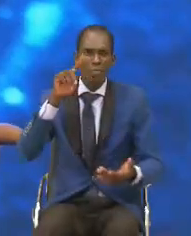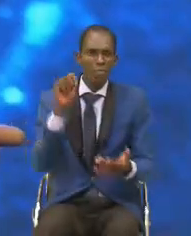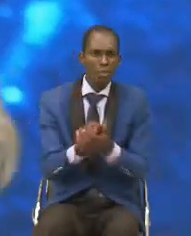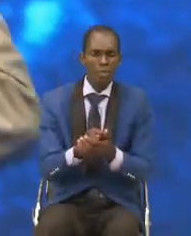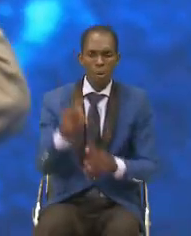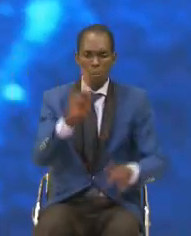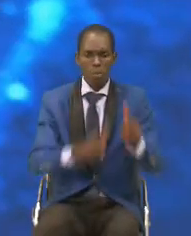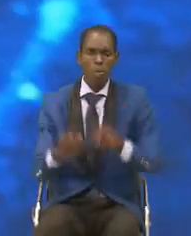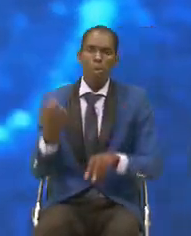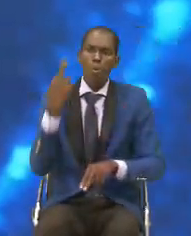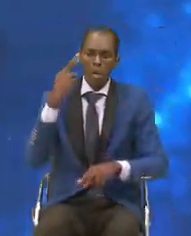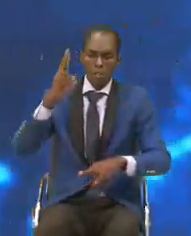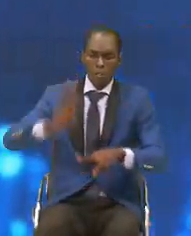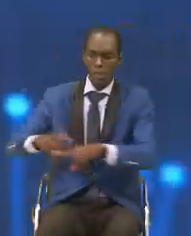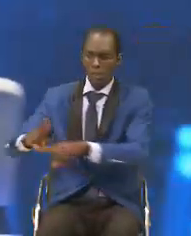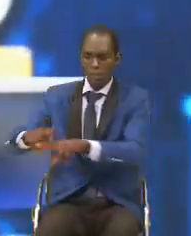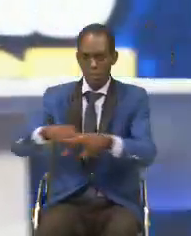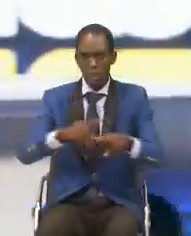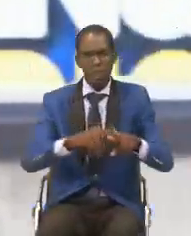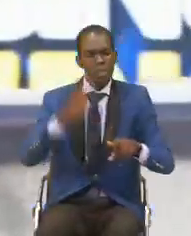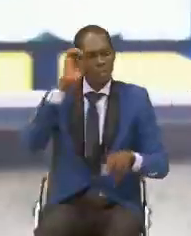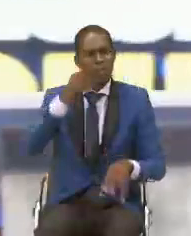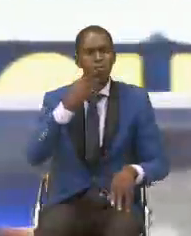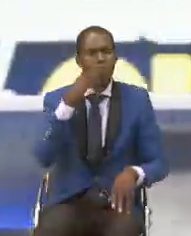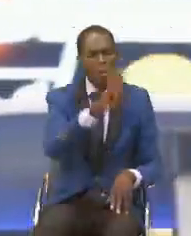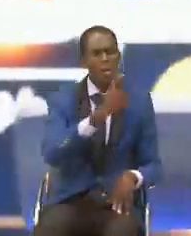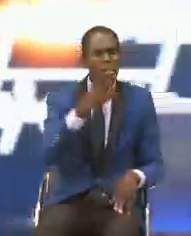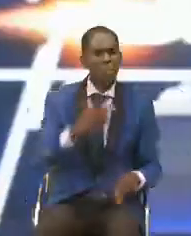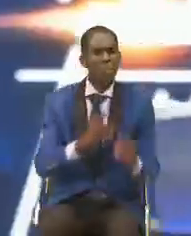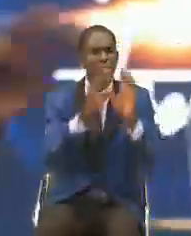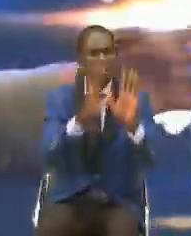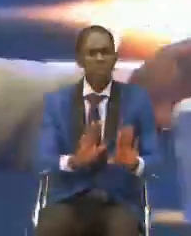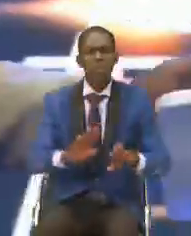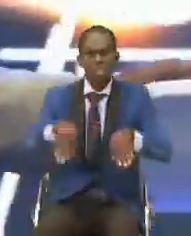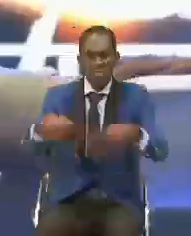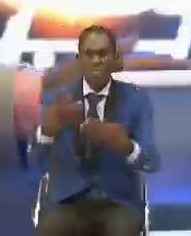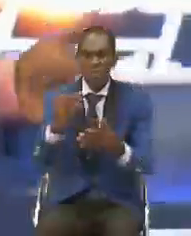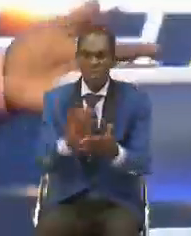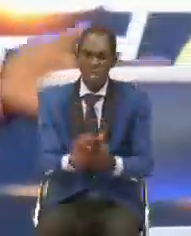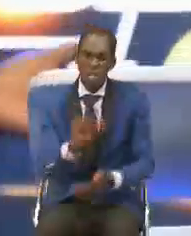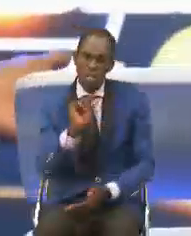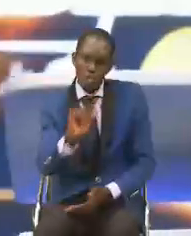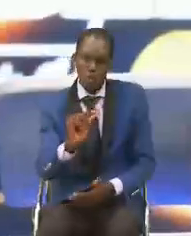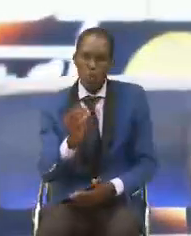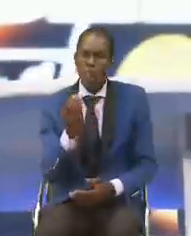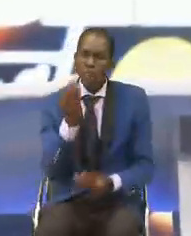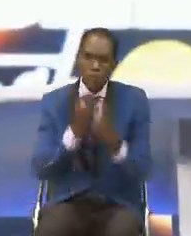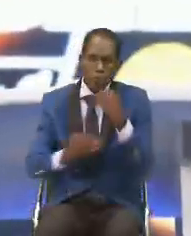and see and then when five thousand people were sitting down he commanded the disciples distribute